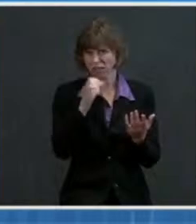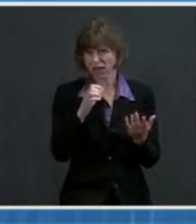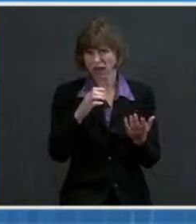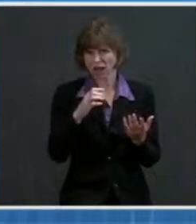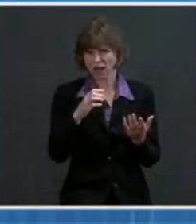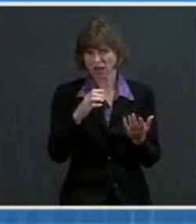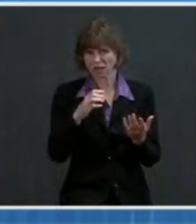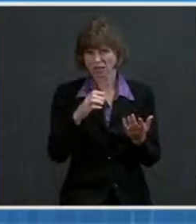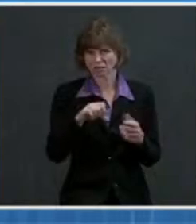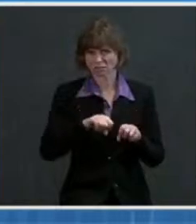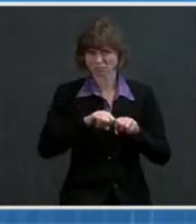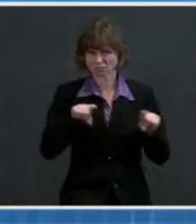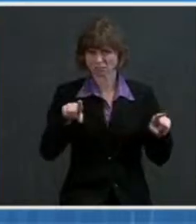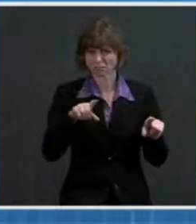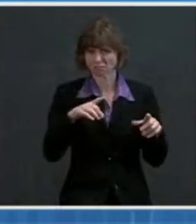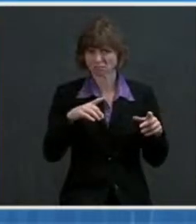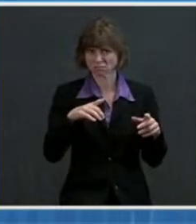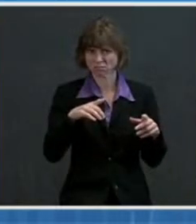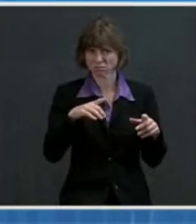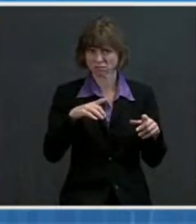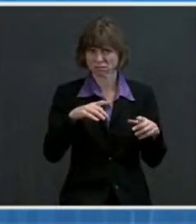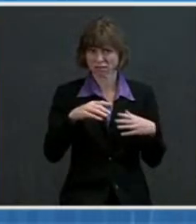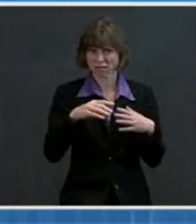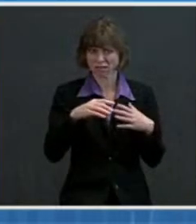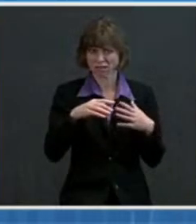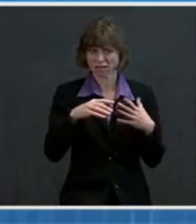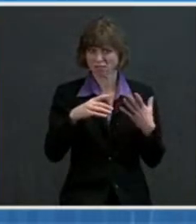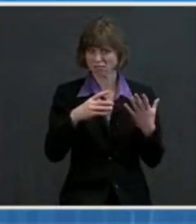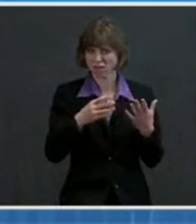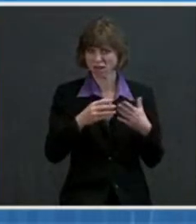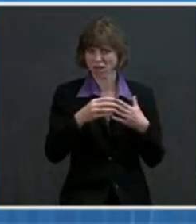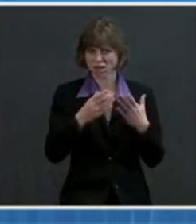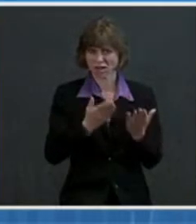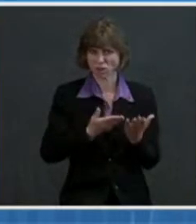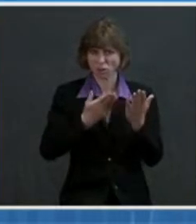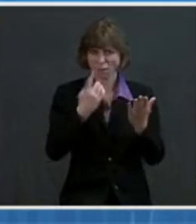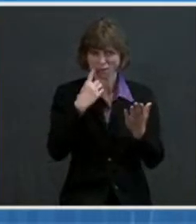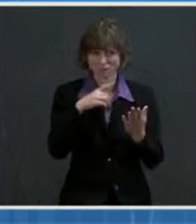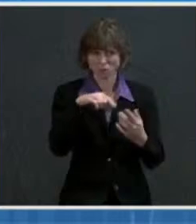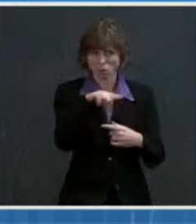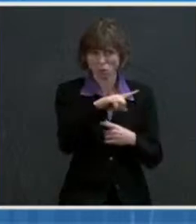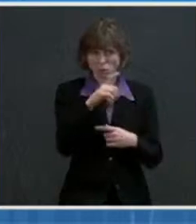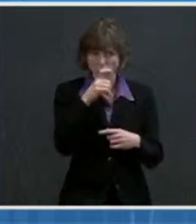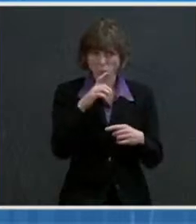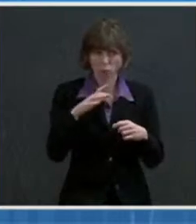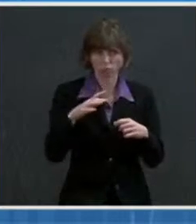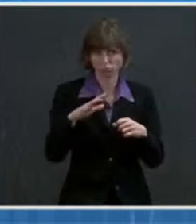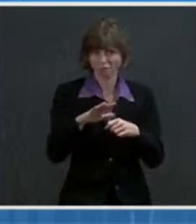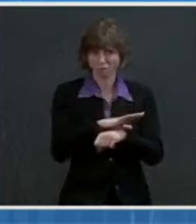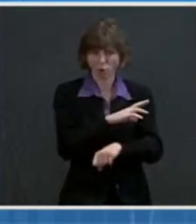SOMEWHAT THE LIMITING FACTOR IN THE CDC NOT PUTTING UP GUIDANCE TO THOSE FULLY VACCINATED NOT